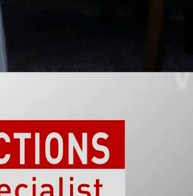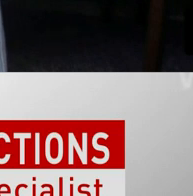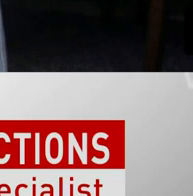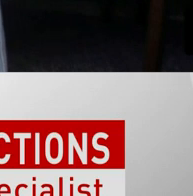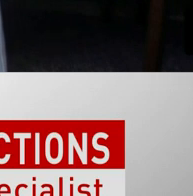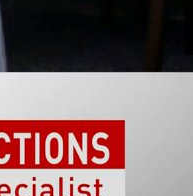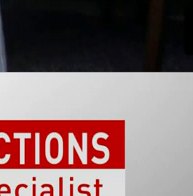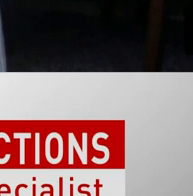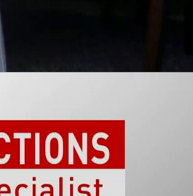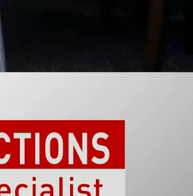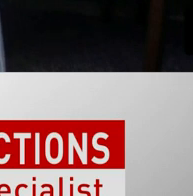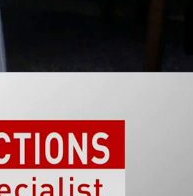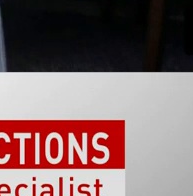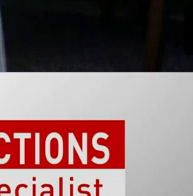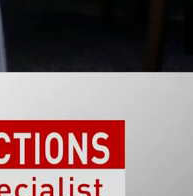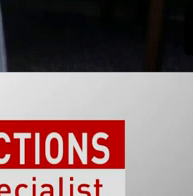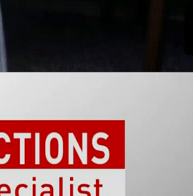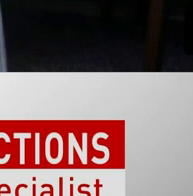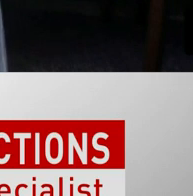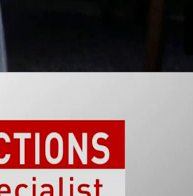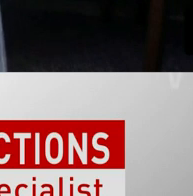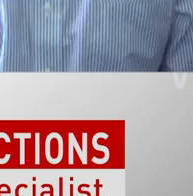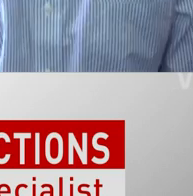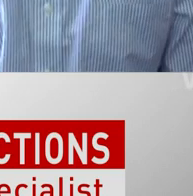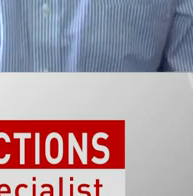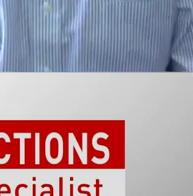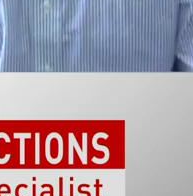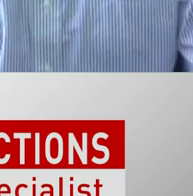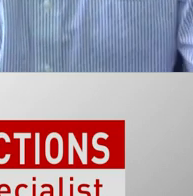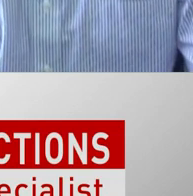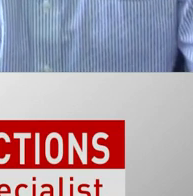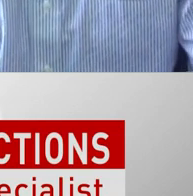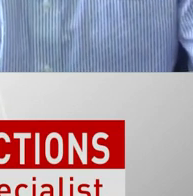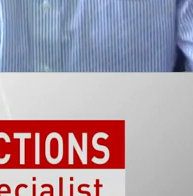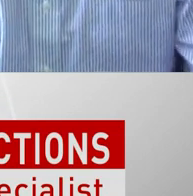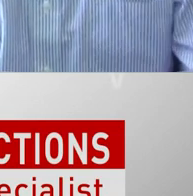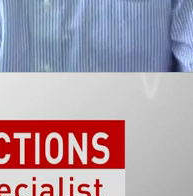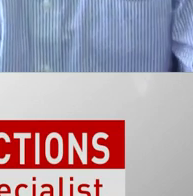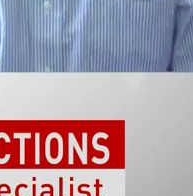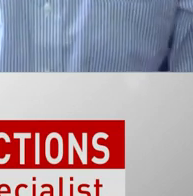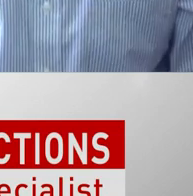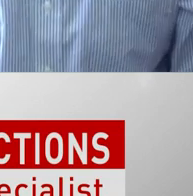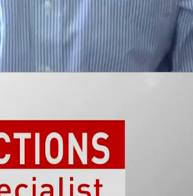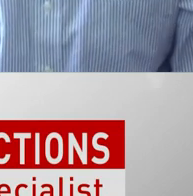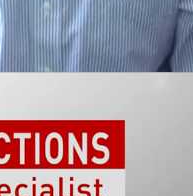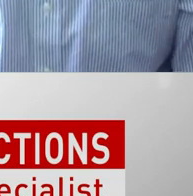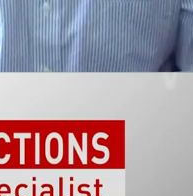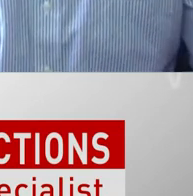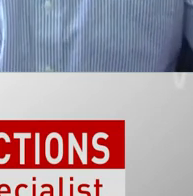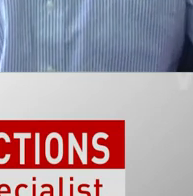TIME. SO IT IS HELPFUL TO HAVE THE CANADIAN VIEW BUT ALSO TO HAVE THE PROVINCIAL VIEW AS WELL.